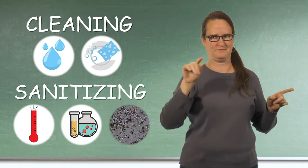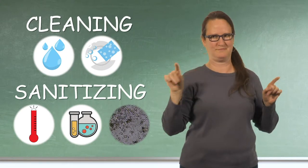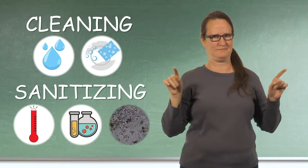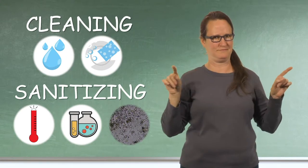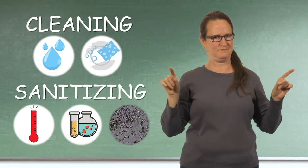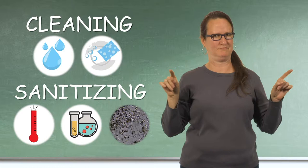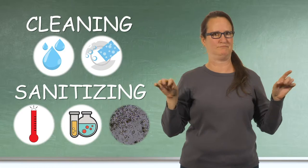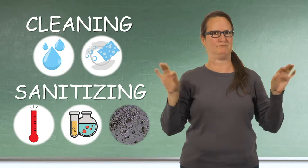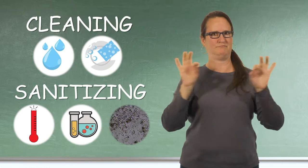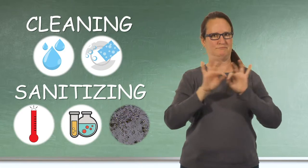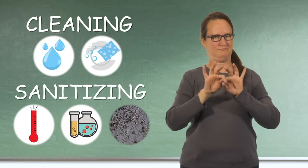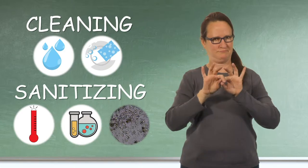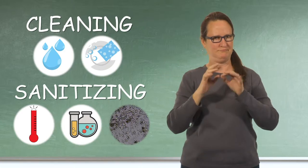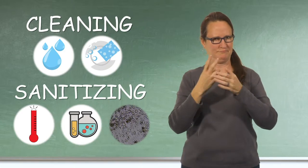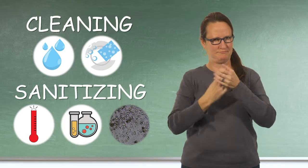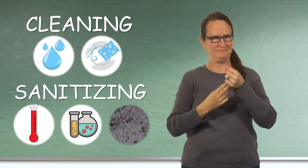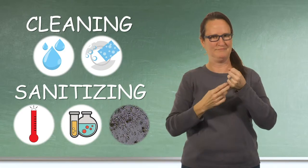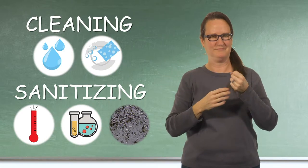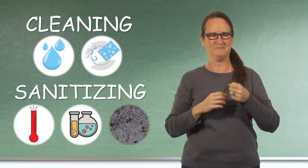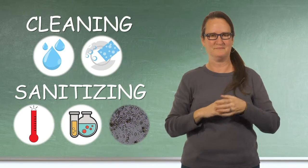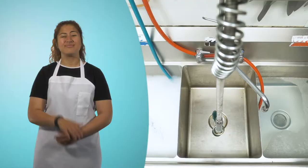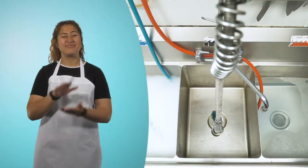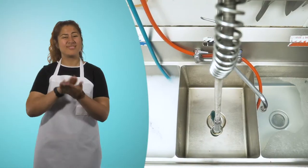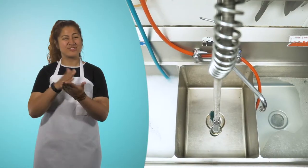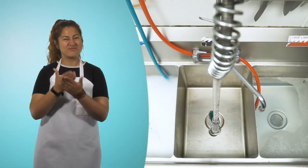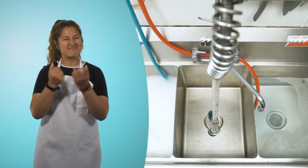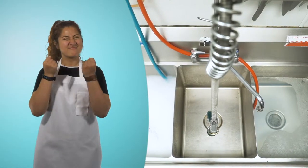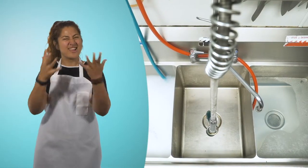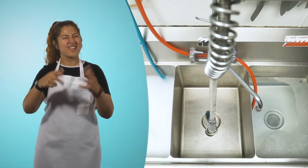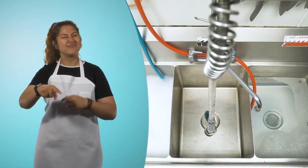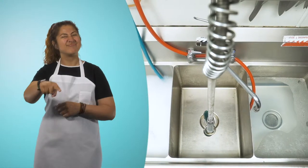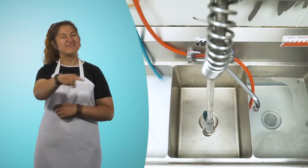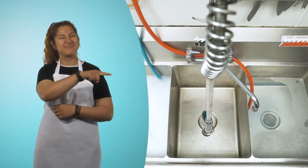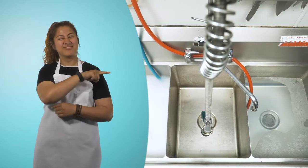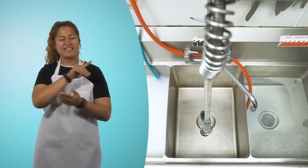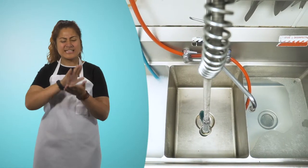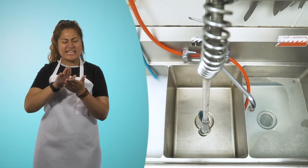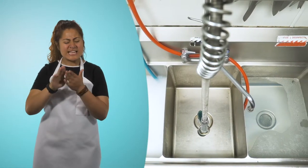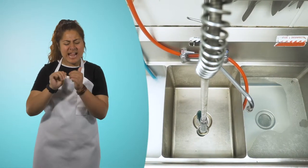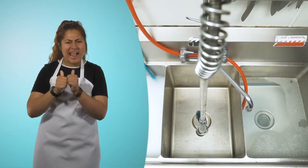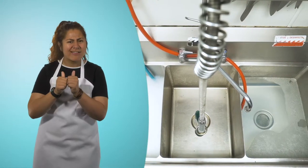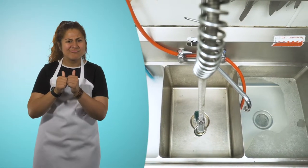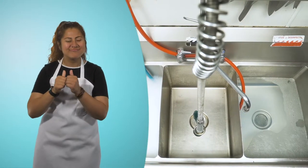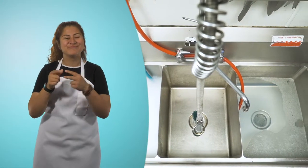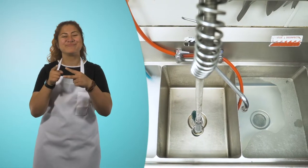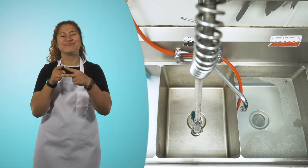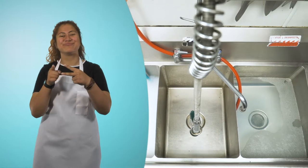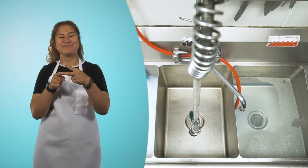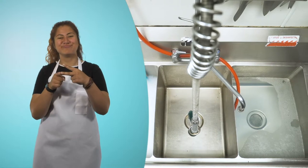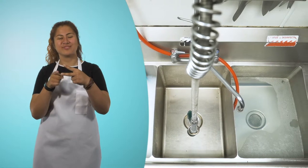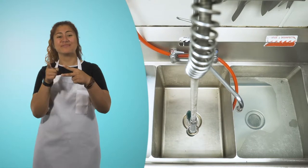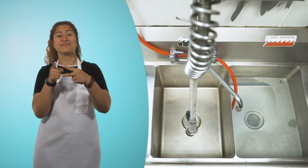They are both important. Many kitchens have 2 ways to clean and sanitize equipment: